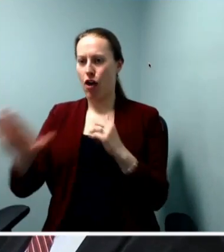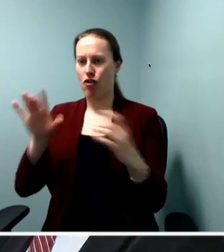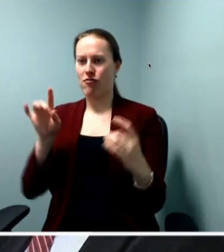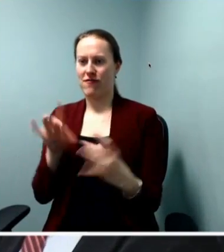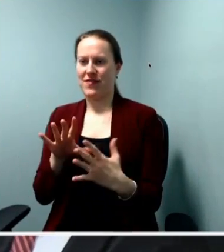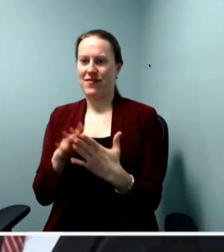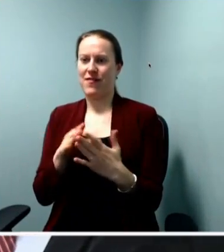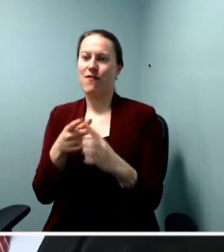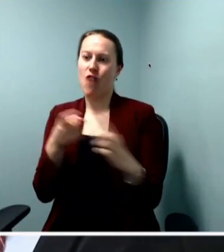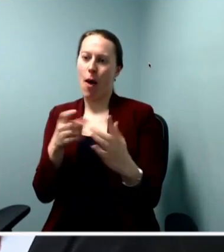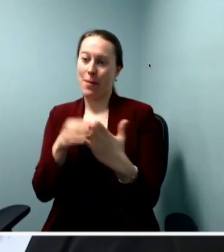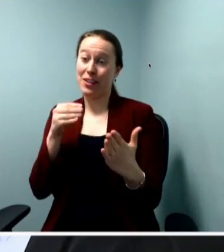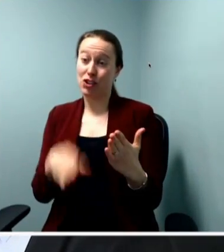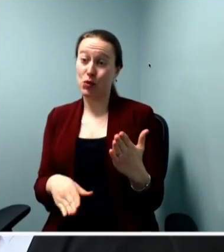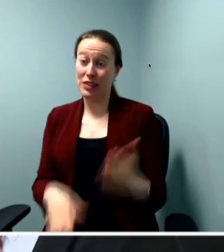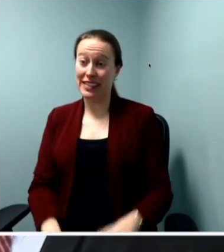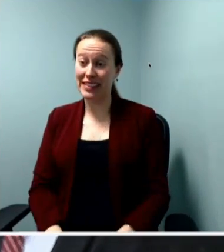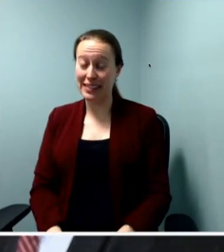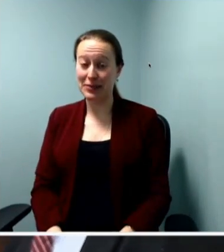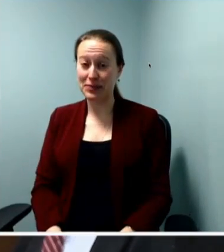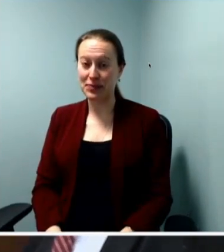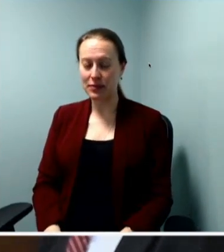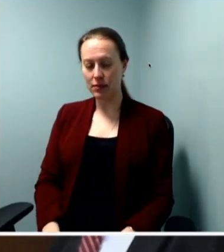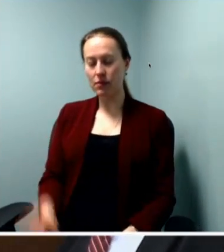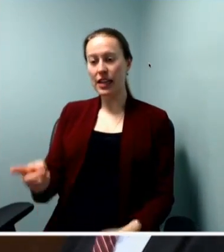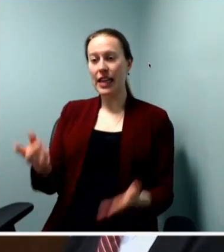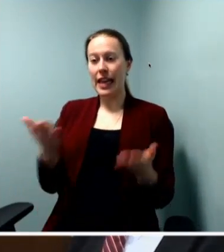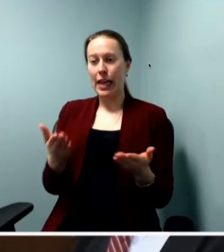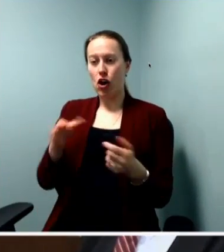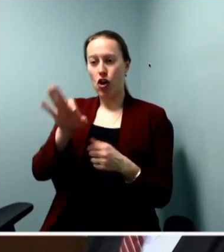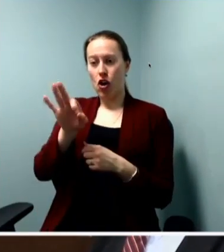We at the Flynn have been doing a lot of work around...